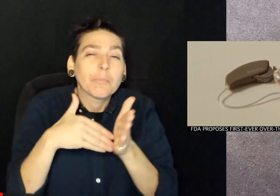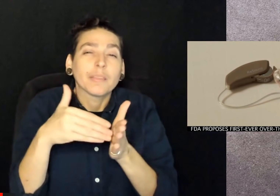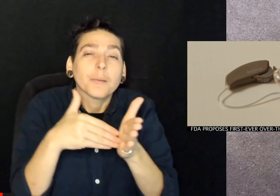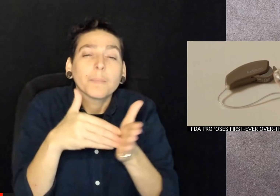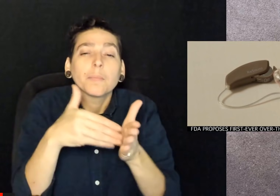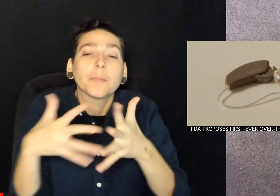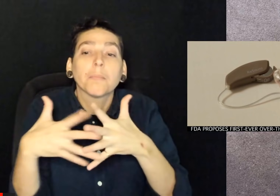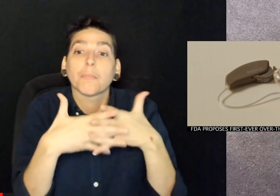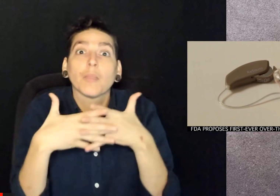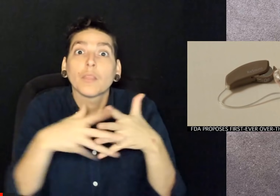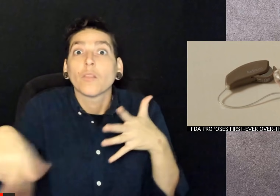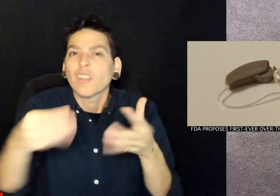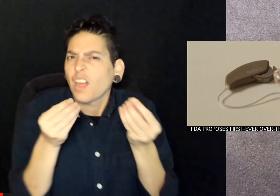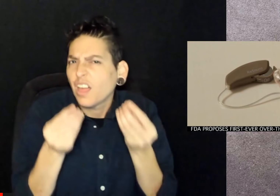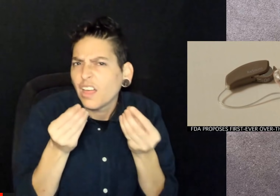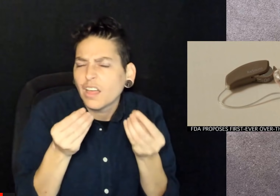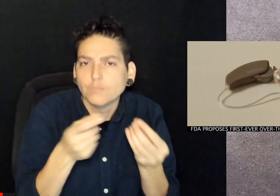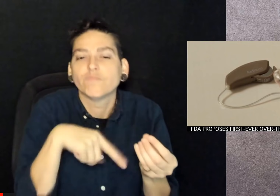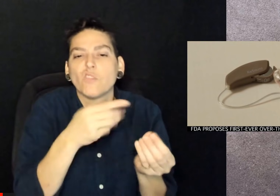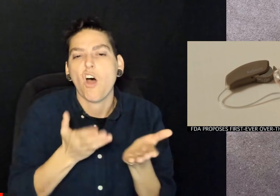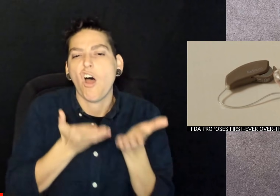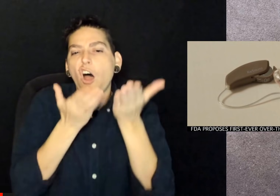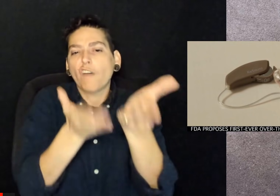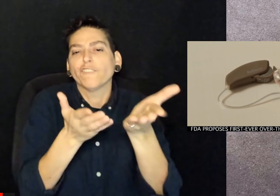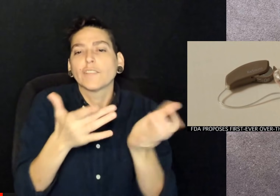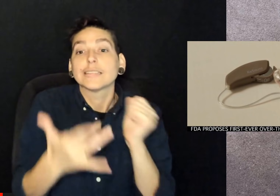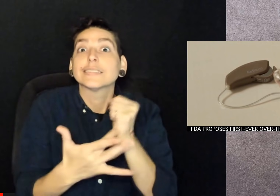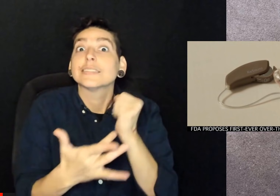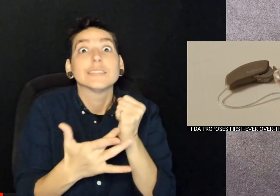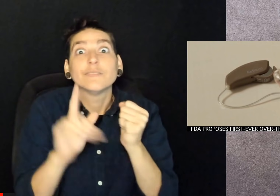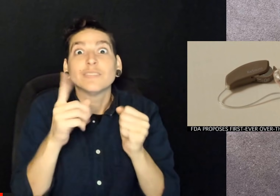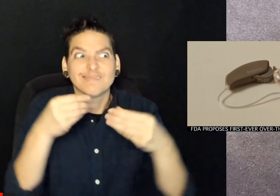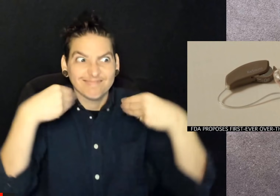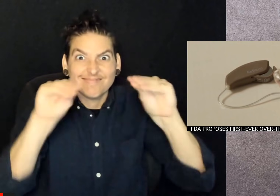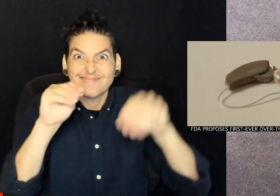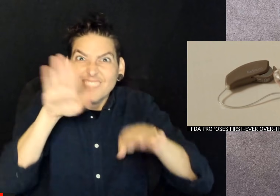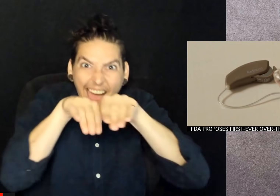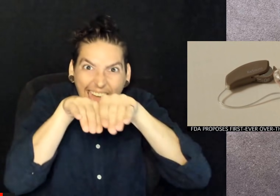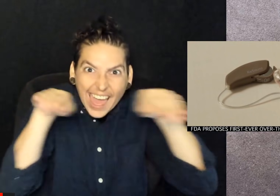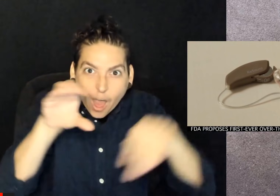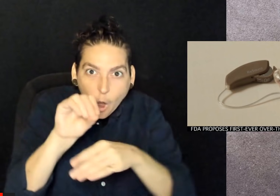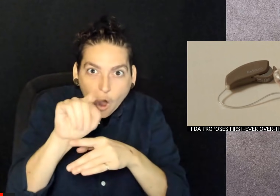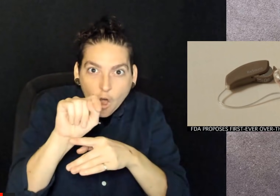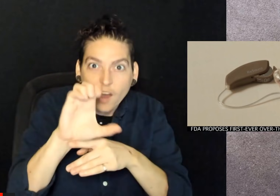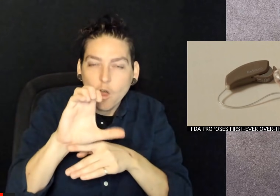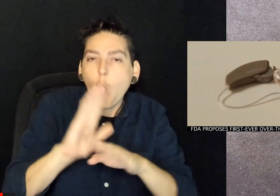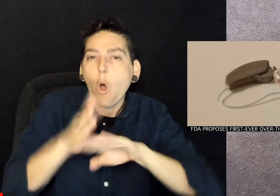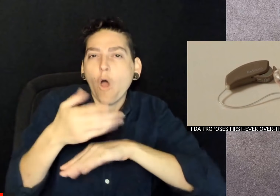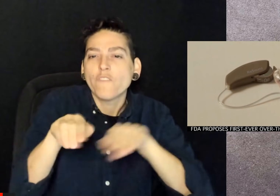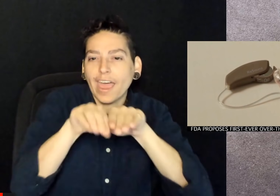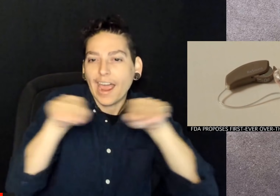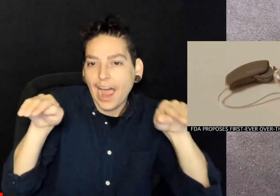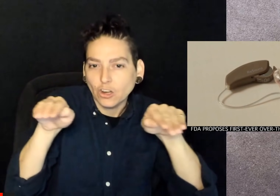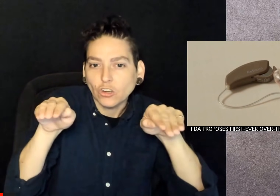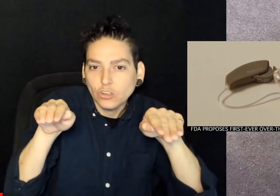access to hearing aid technology for millions of Americans by offering the devices over